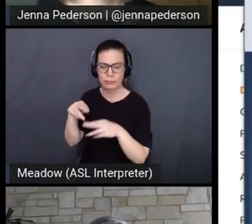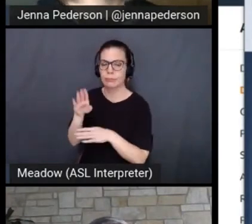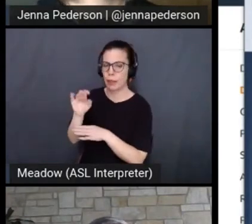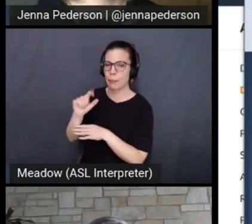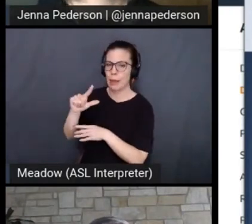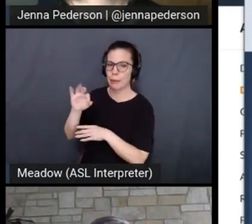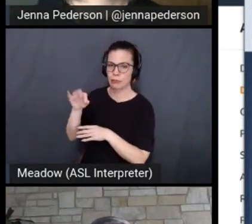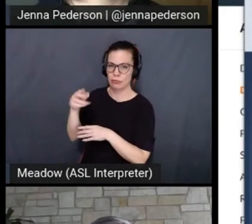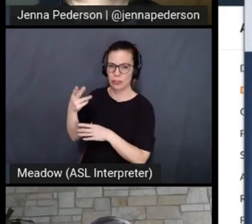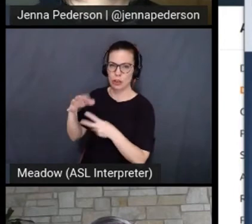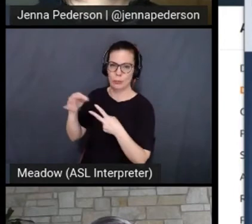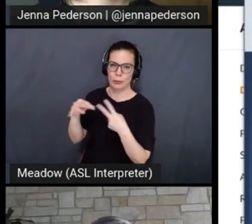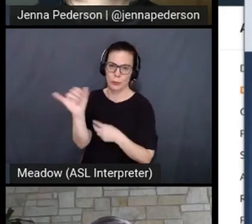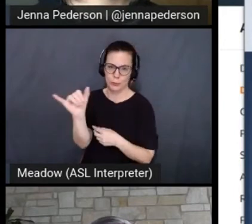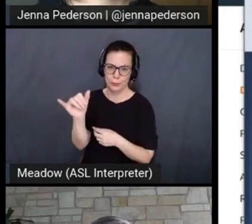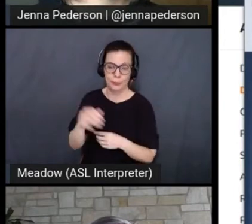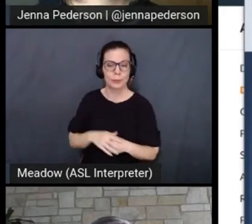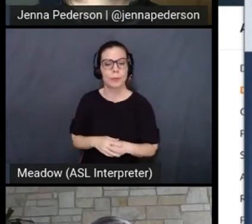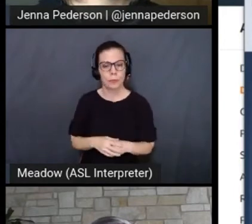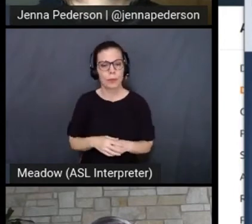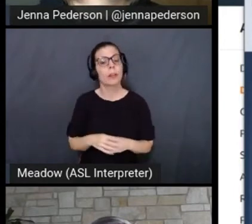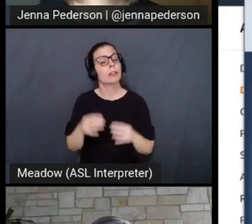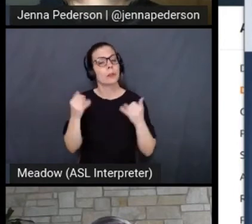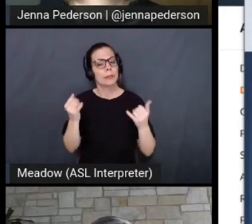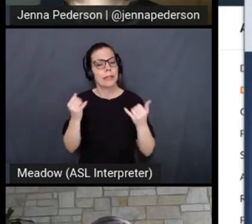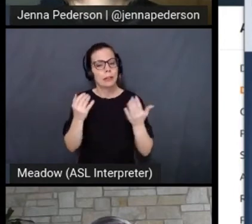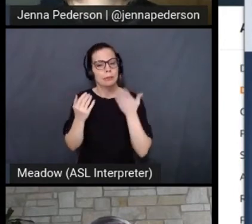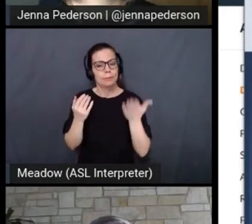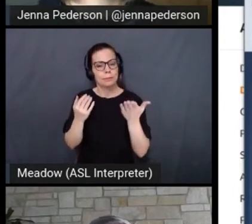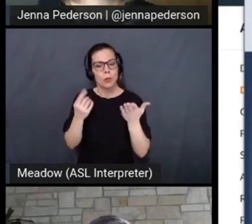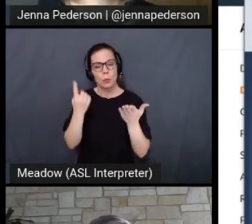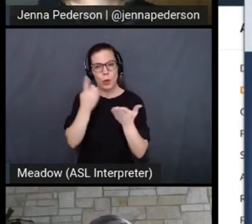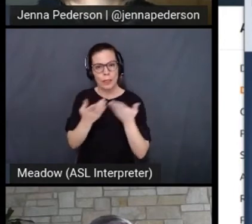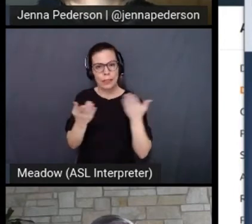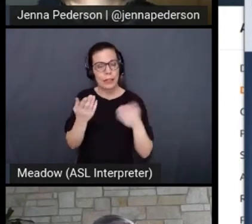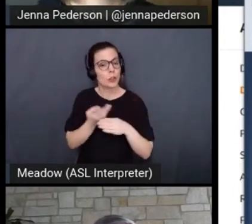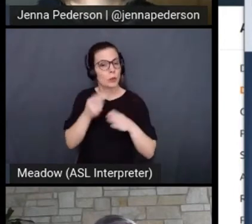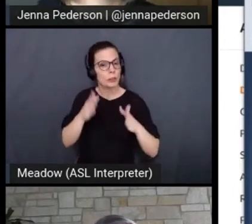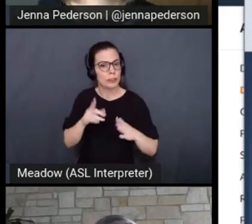So right, so now here's one thing that users really need to keep in mind.